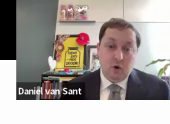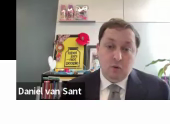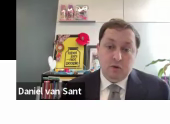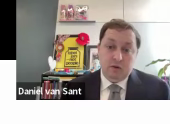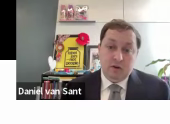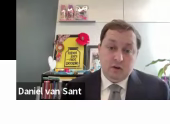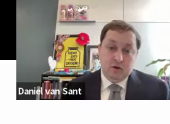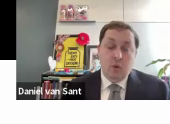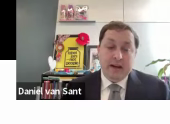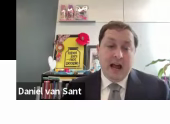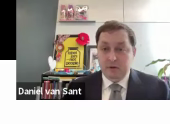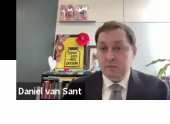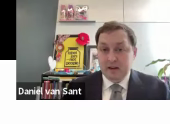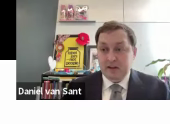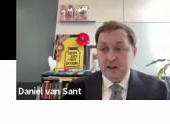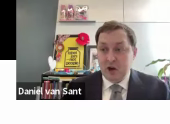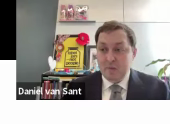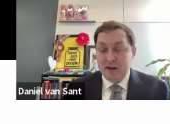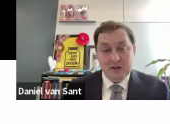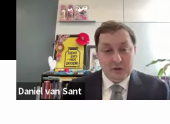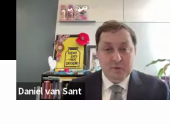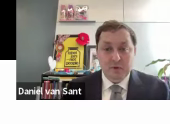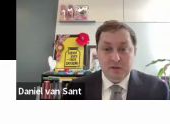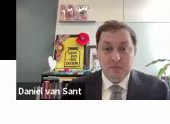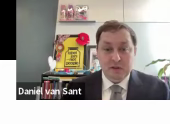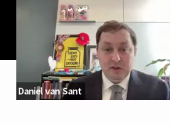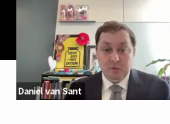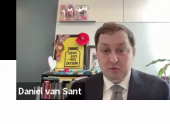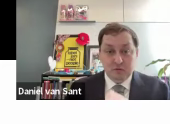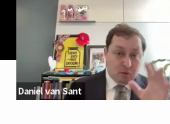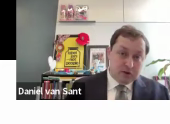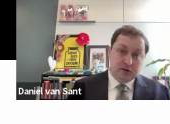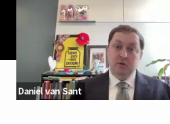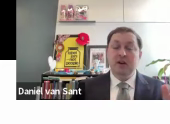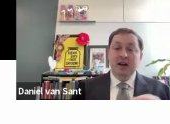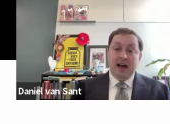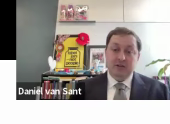So knowing how a space can accommodate, include people with disabilities before you